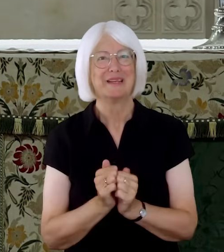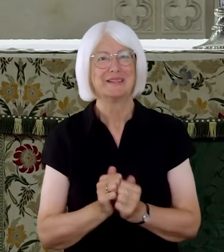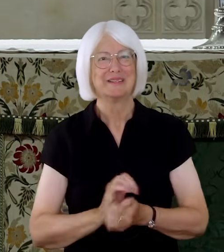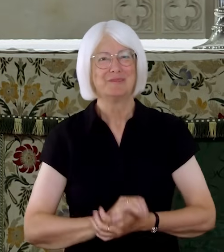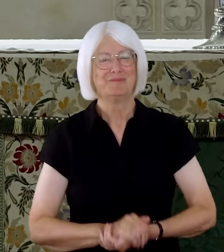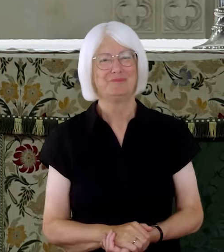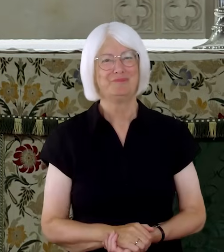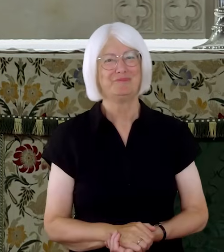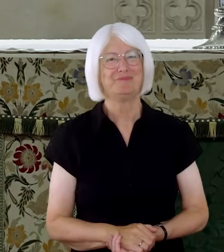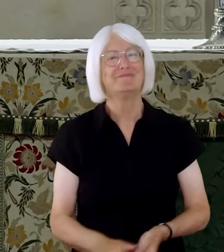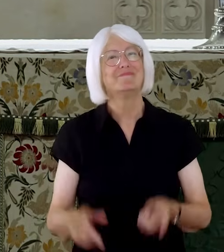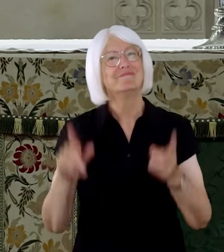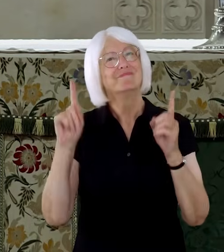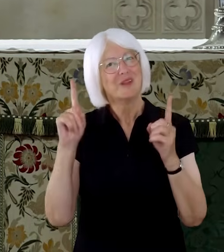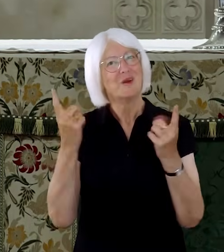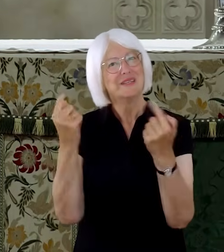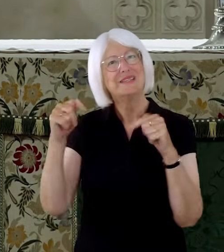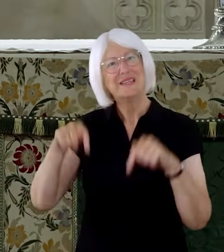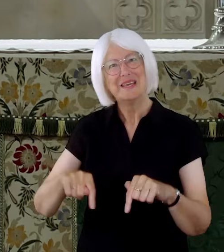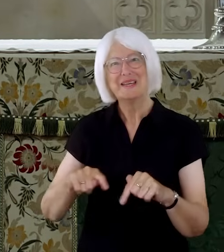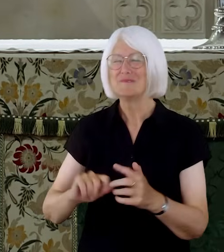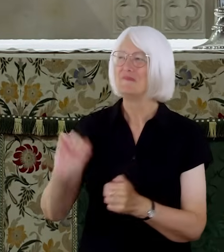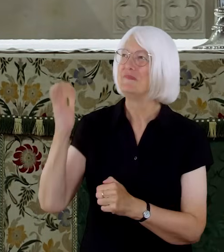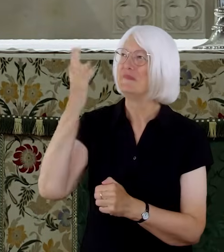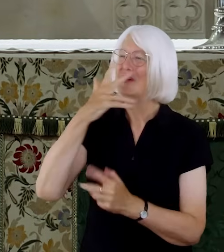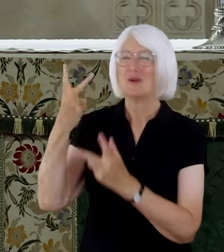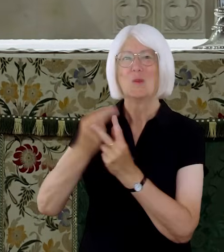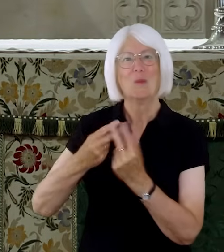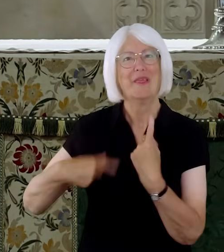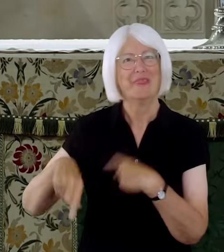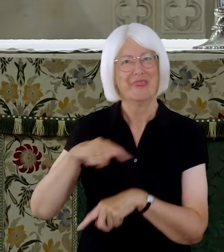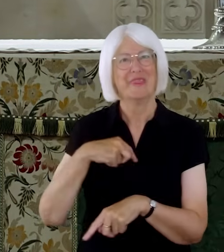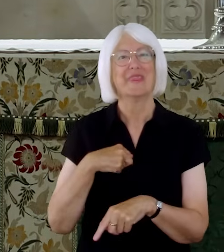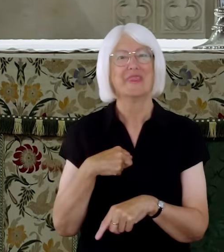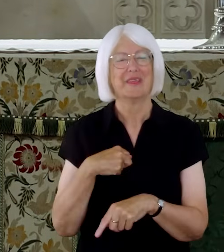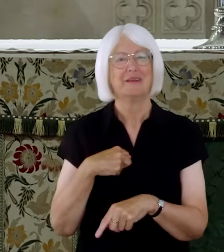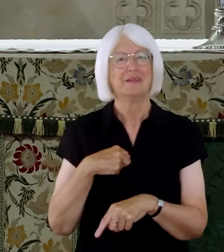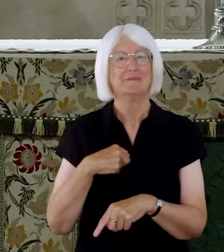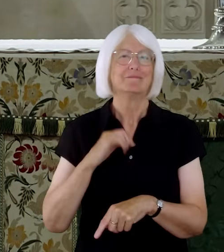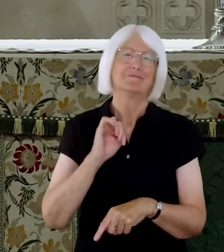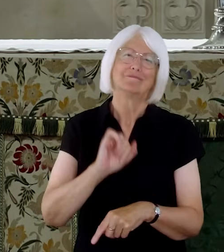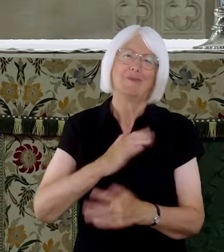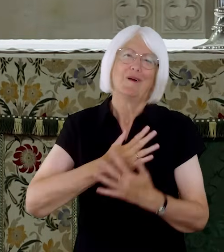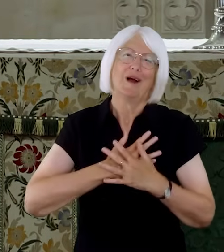Amen. The Lord is here. His spirit is with us.